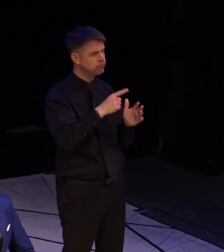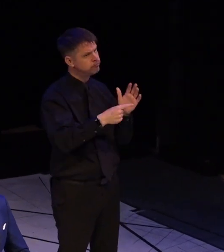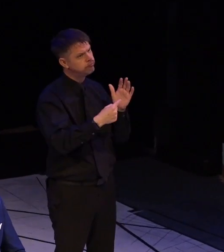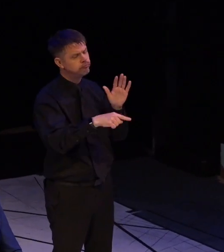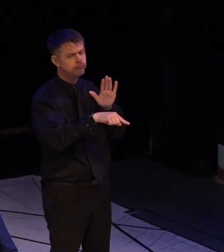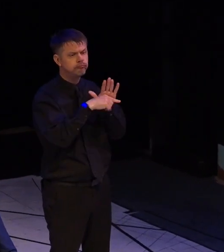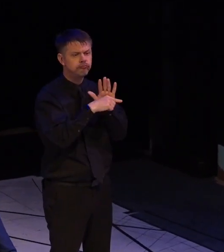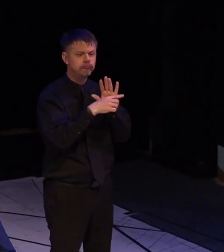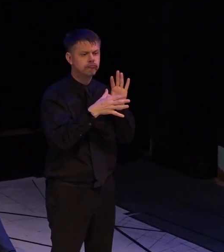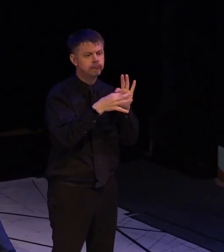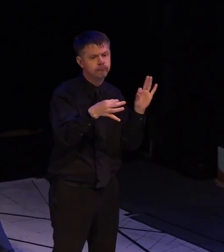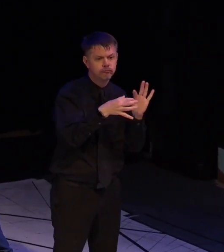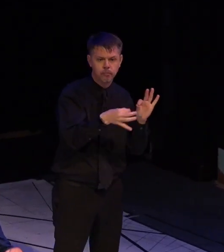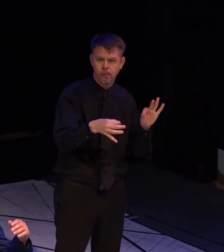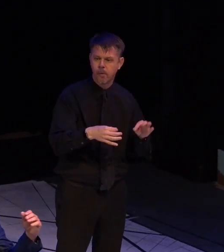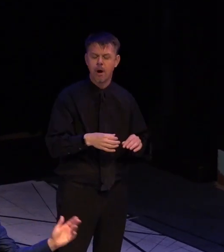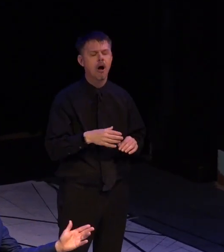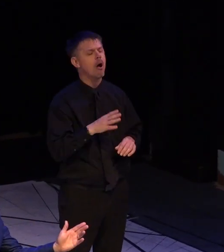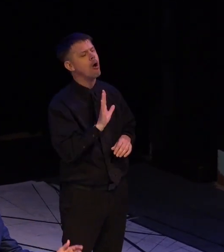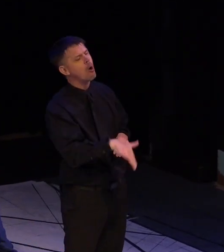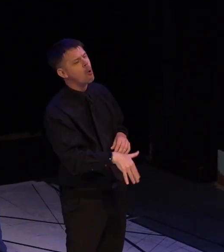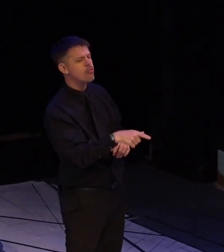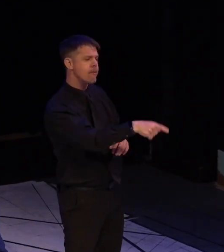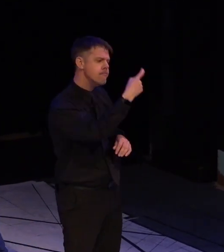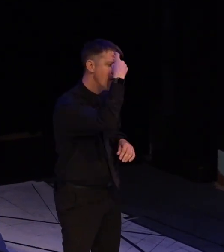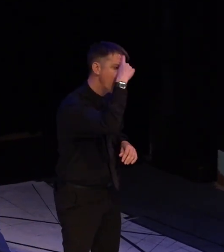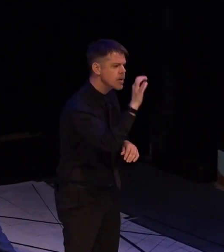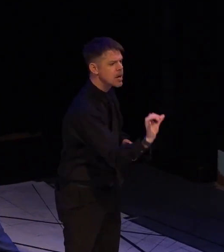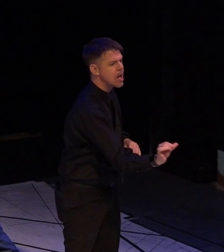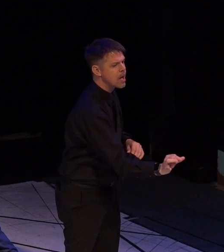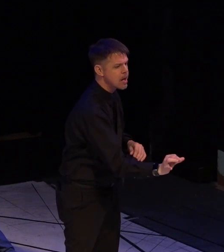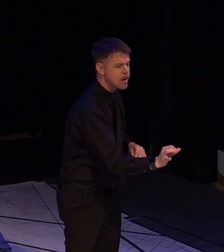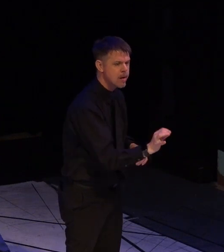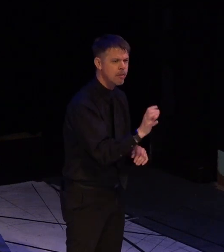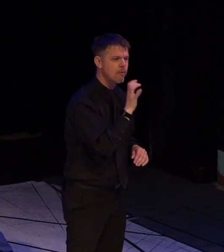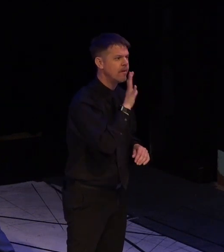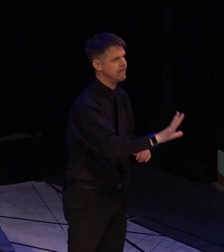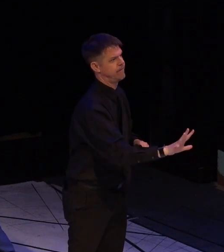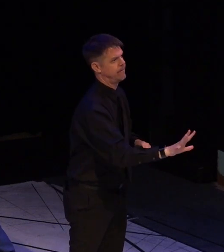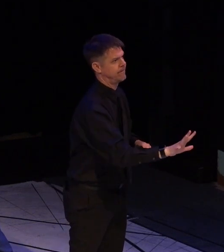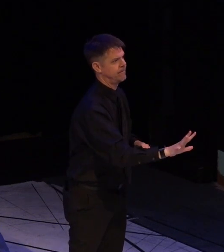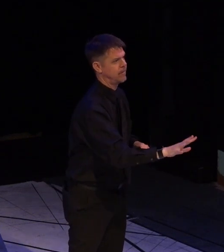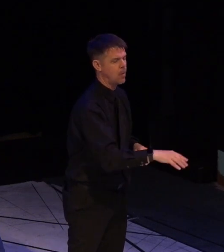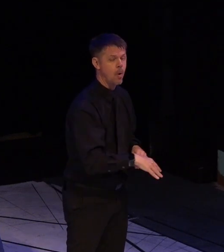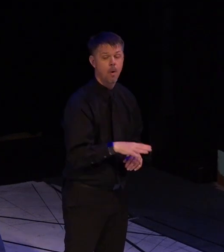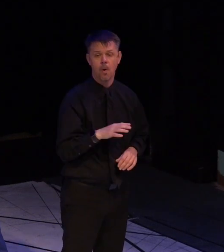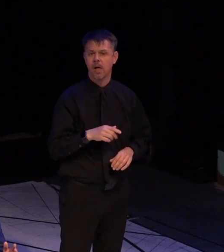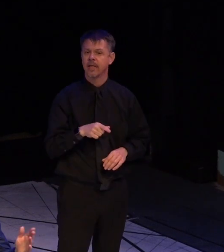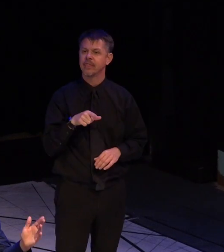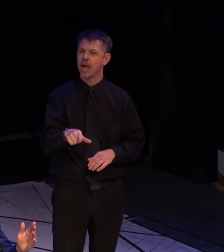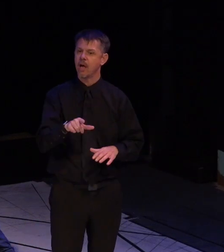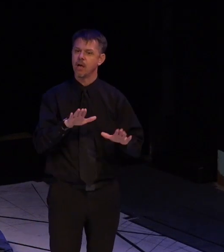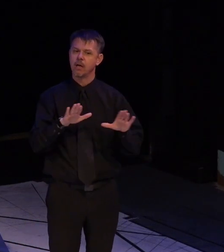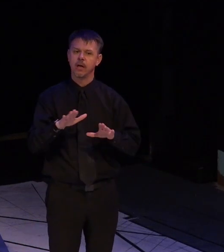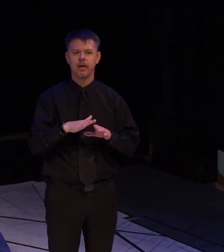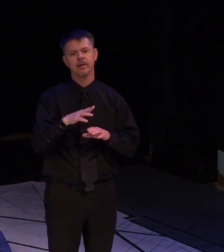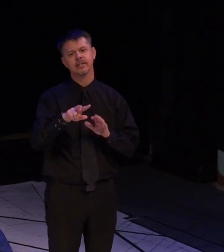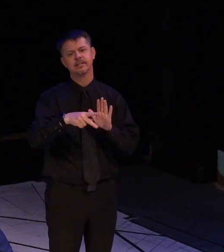by saying, oh, they have the mind of a 5-year-old, or, oh, they're at a second grade level.